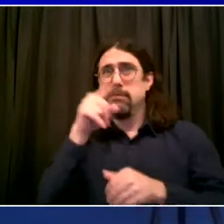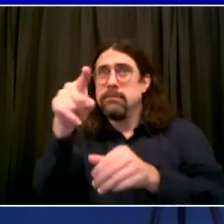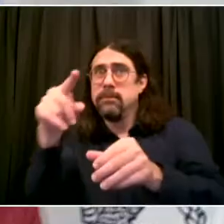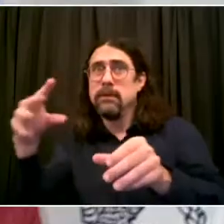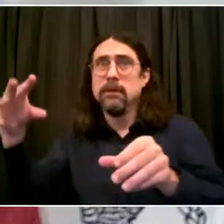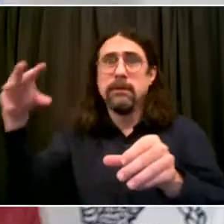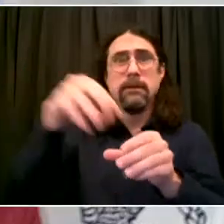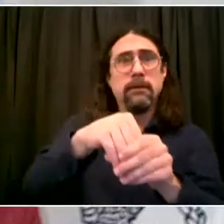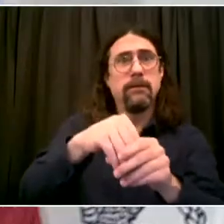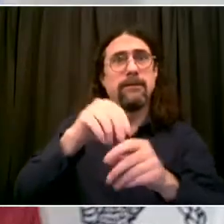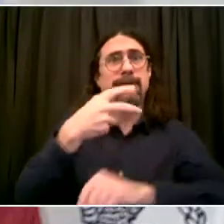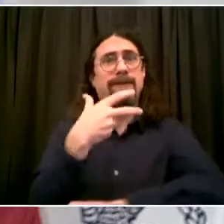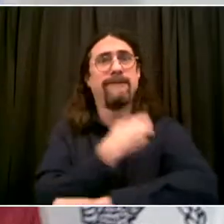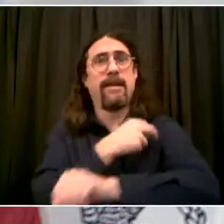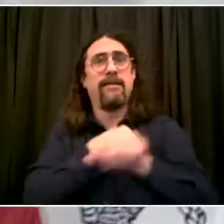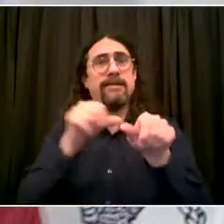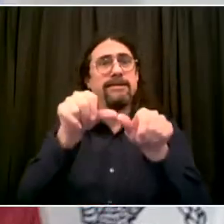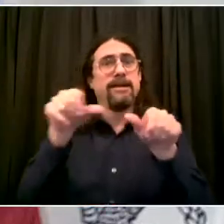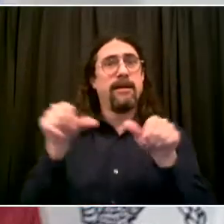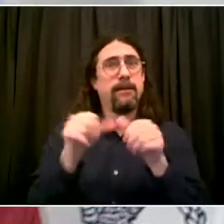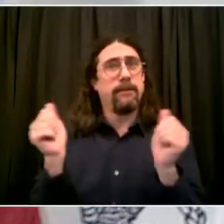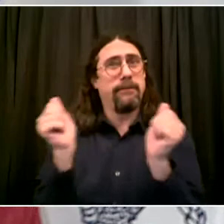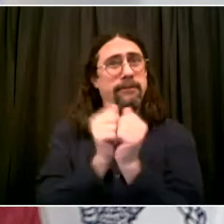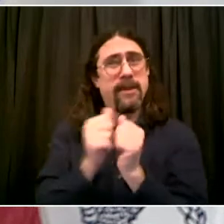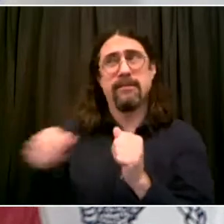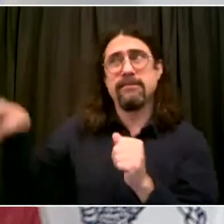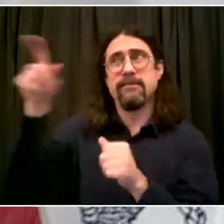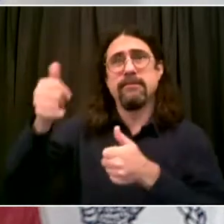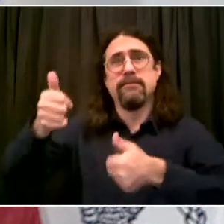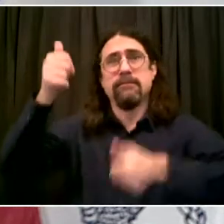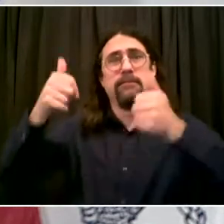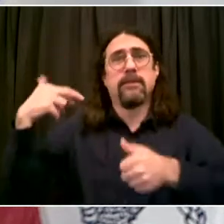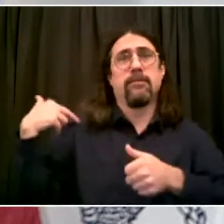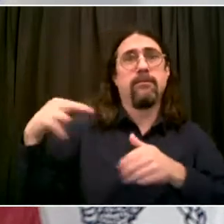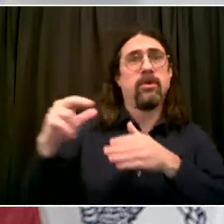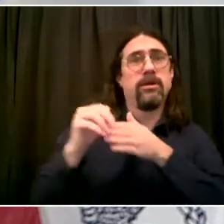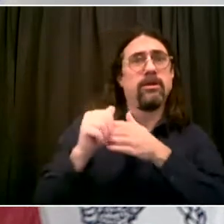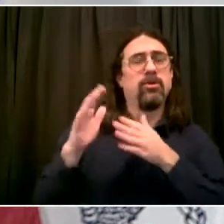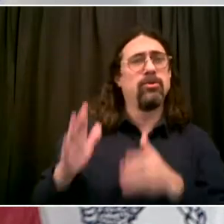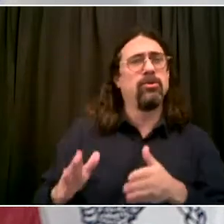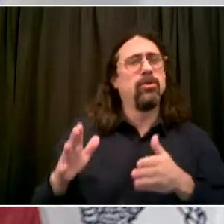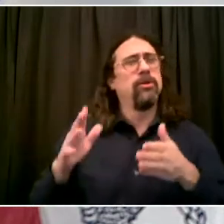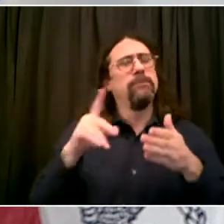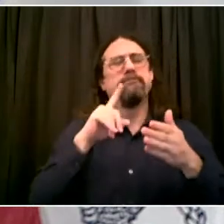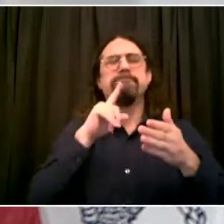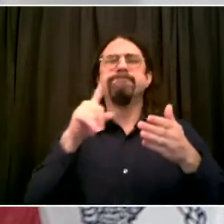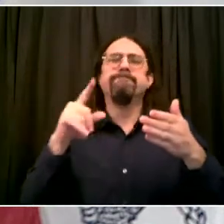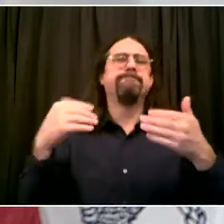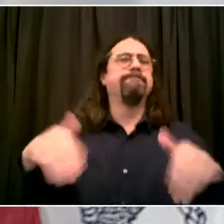HELPING US CRECREATE THESE SITES IN THE COMMUNITY WITH CLERGY. THAT'S GOING TO MAKE A HUGE DIFFERENCE. THANK YOU.